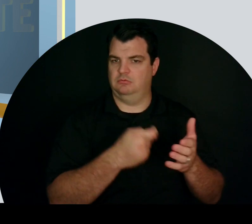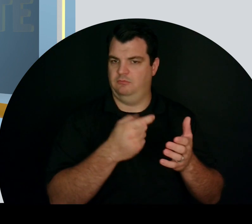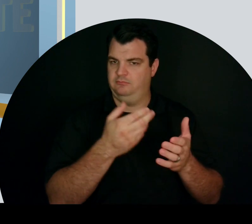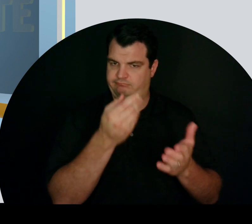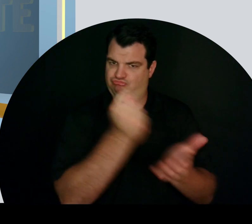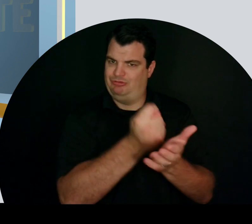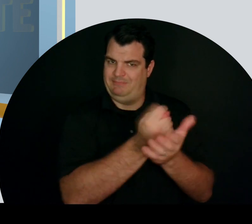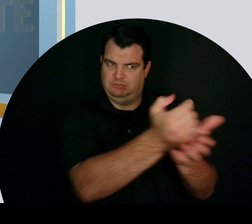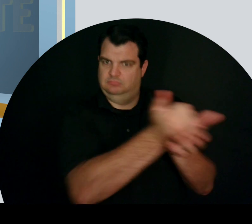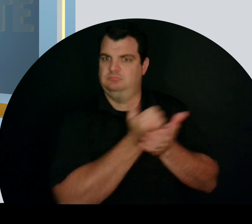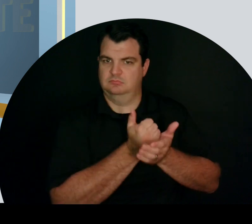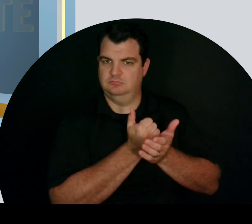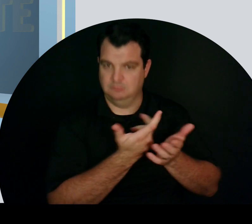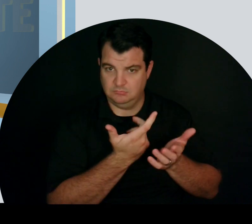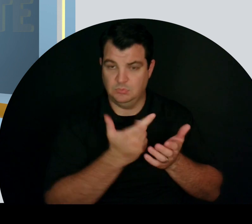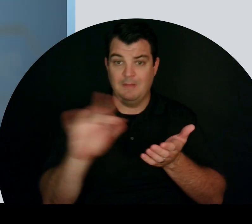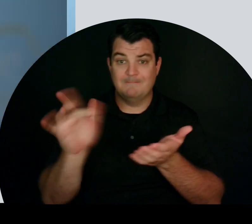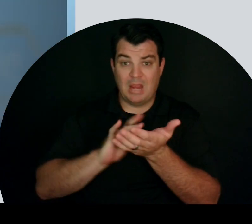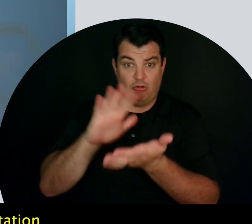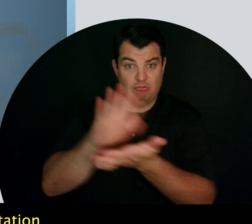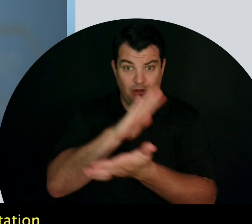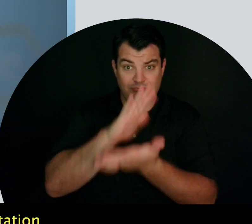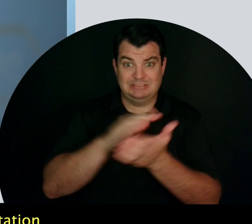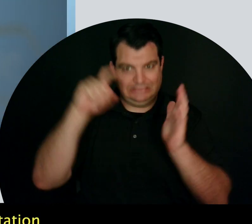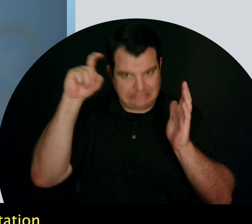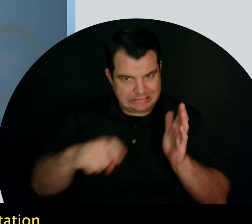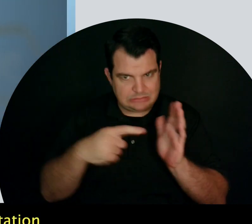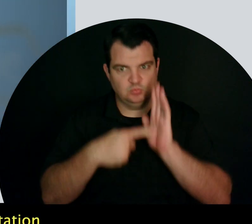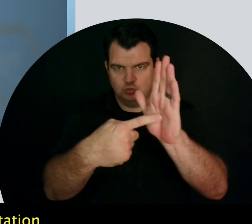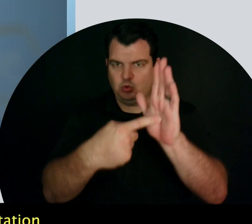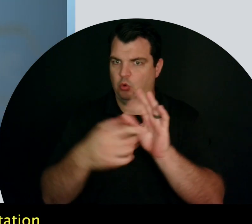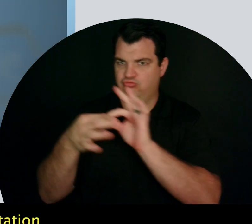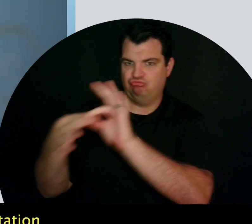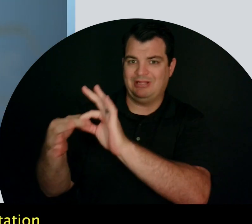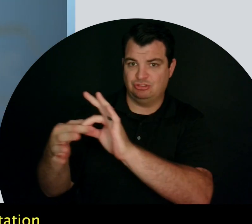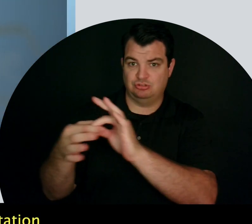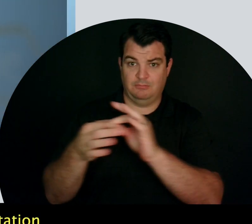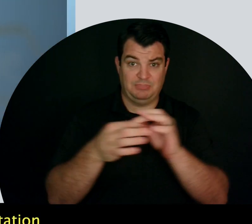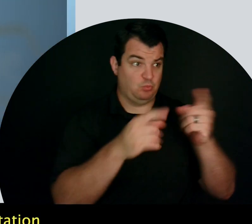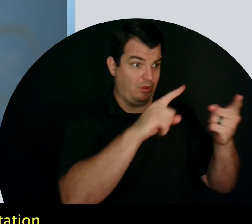and the cost of treatment. Medical documentation is needed to show the causal relationship